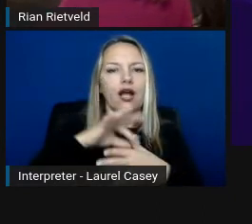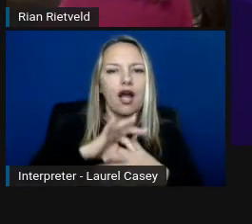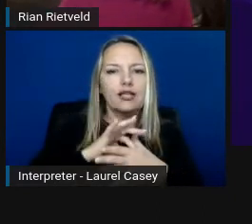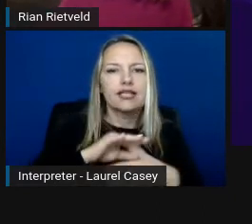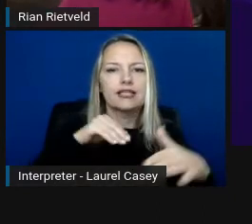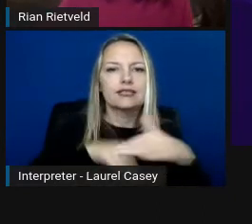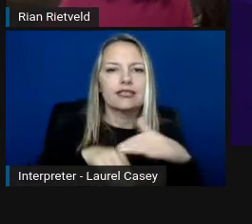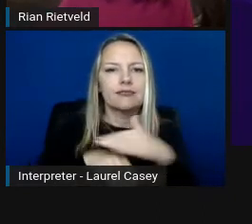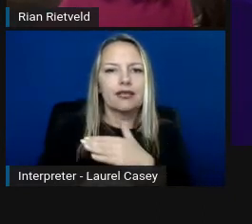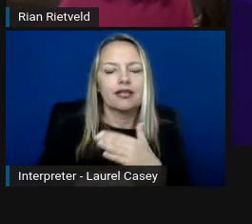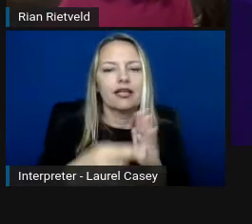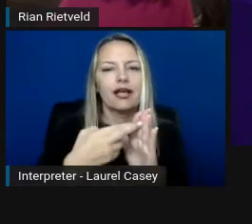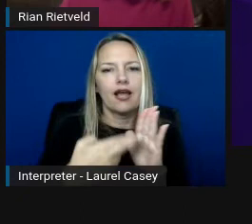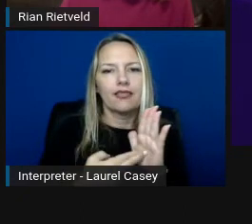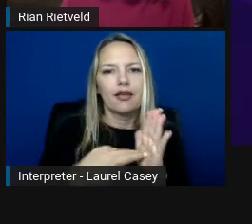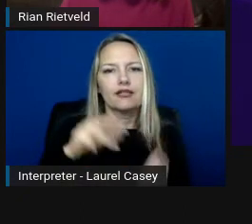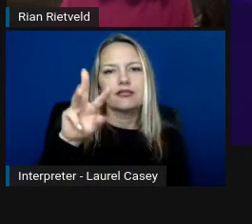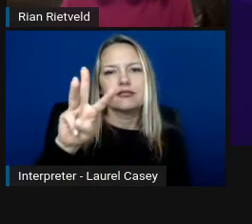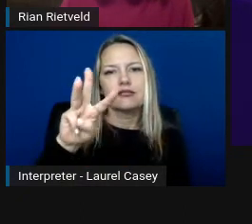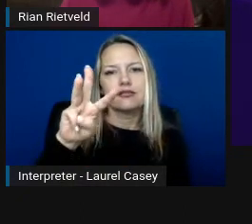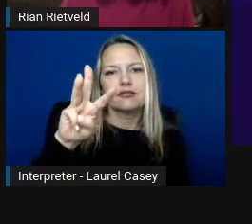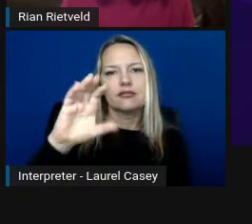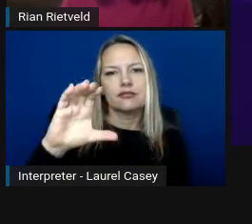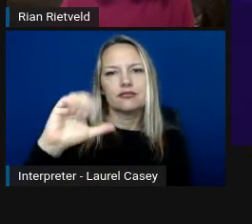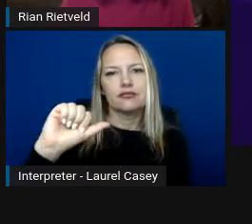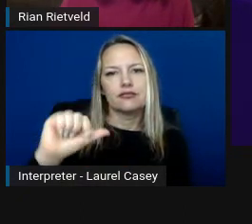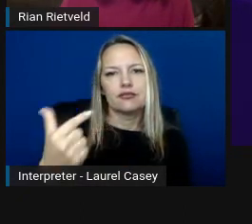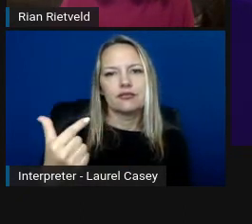There are quite a few guidelines or success criteria about forms.